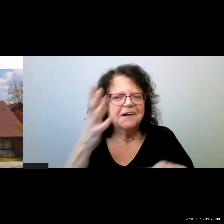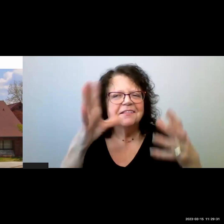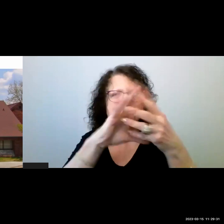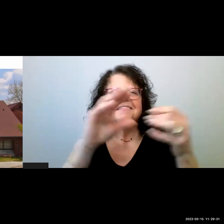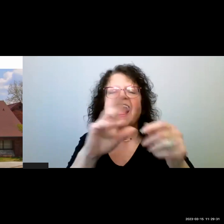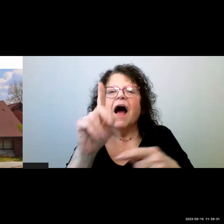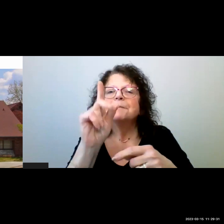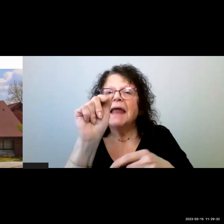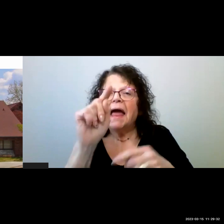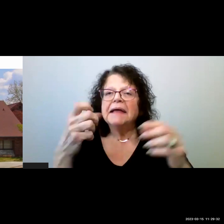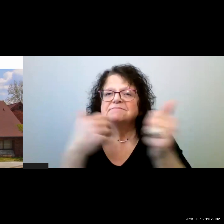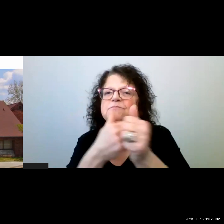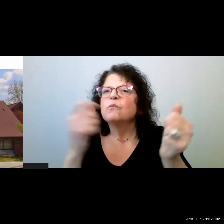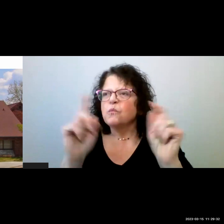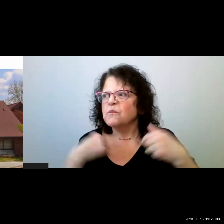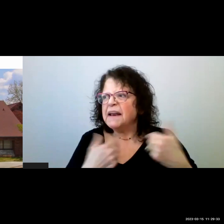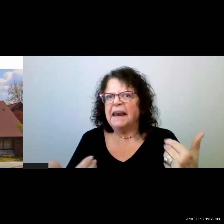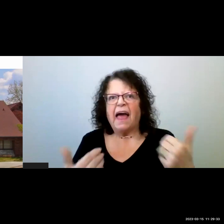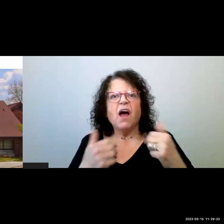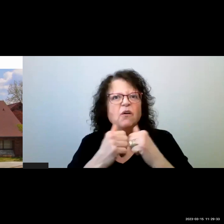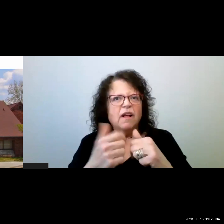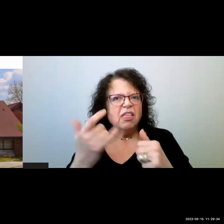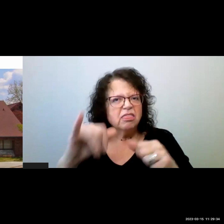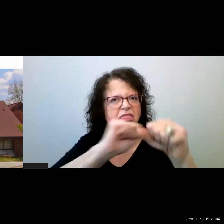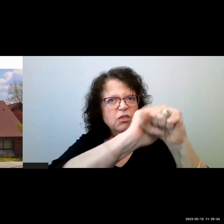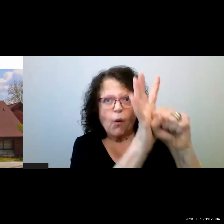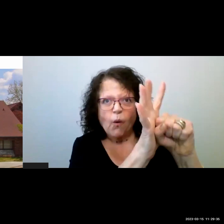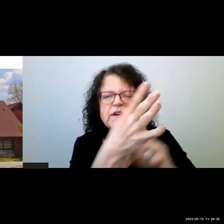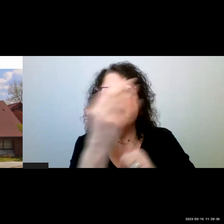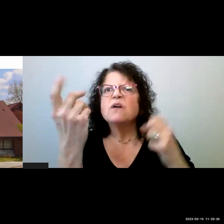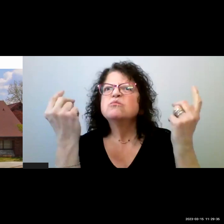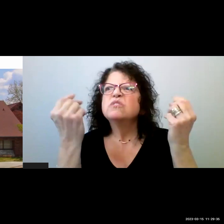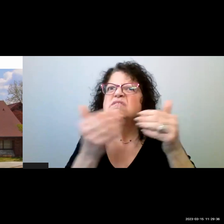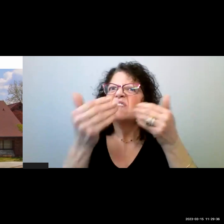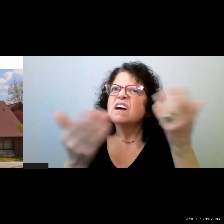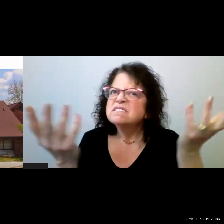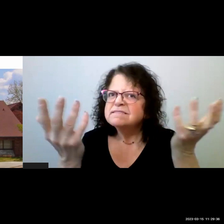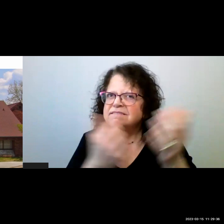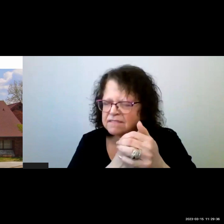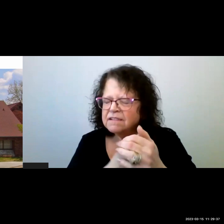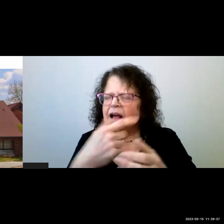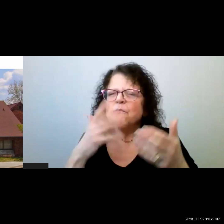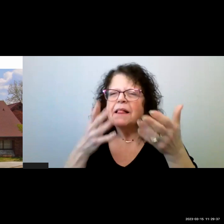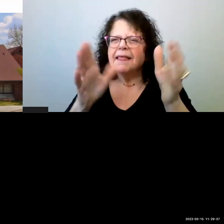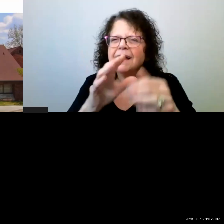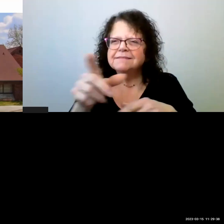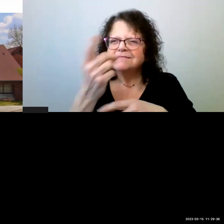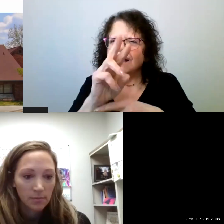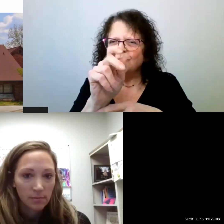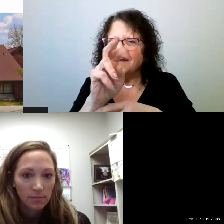From there, kind of what's next for it. I'll let Dr. Weaver come on and join us. I was